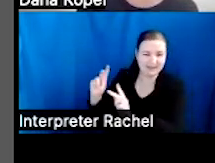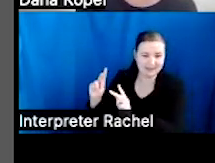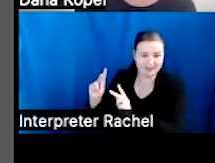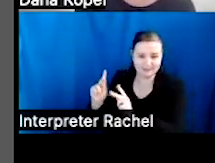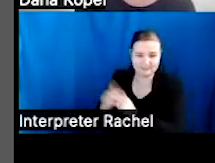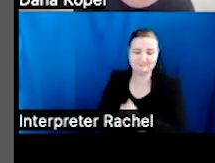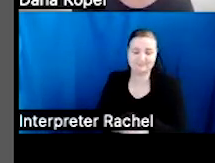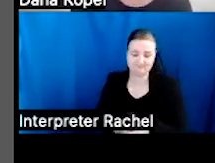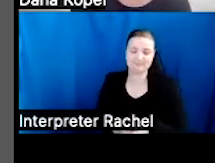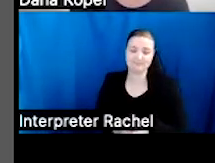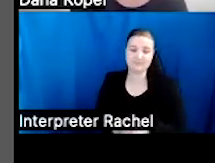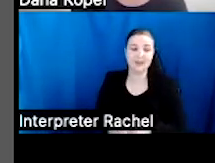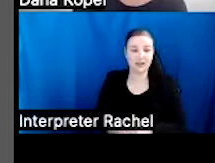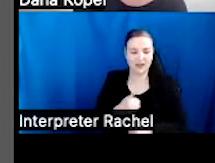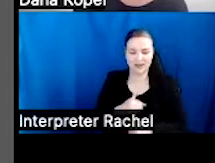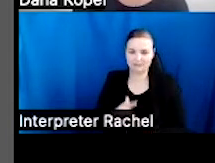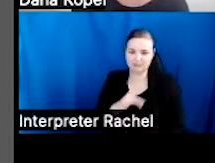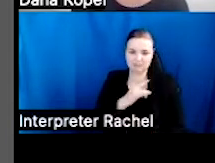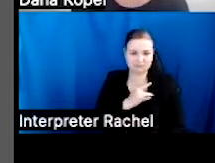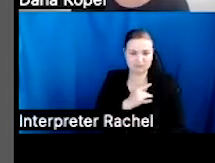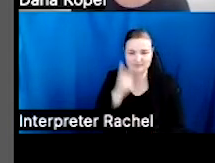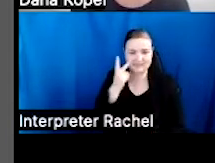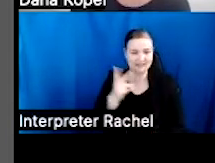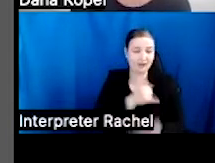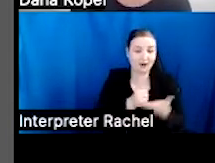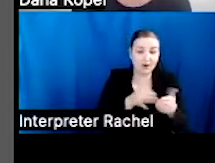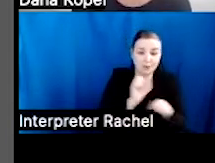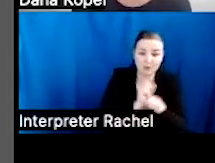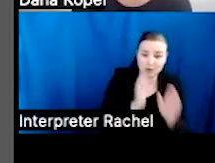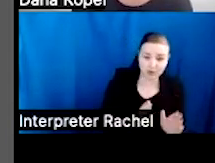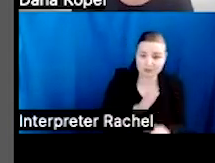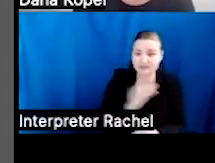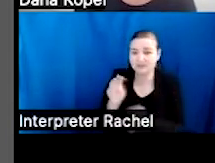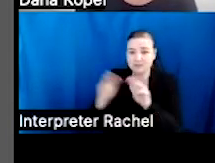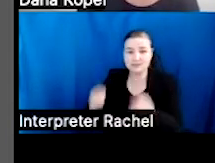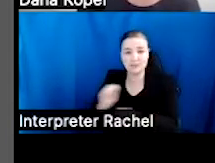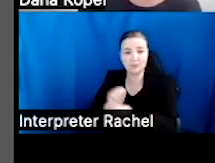museum unions and art workers trying to unionize. We've shared knowledge, offered encouragement,